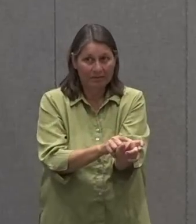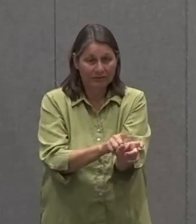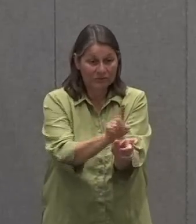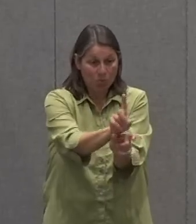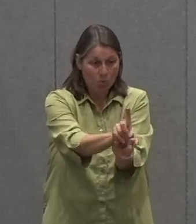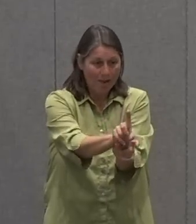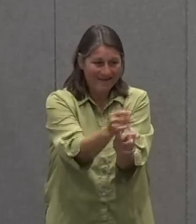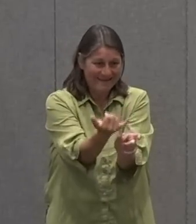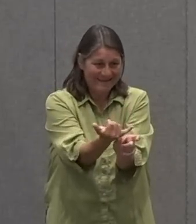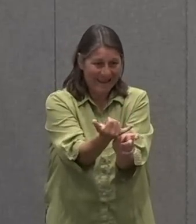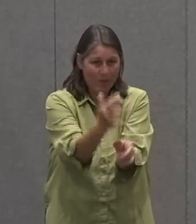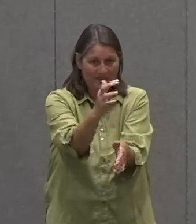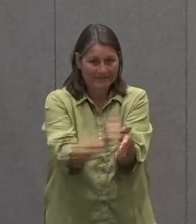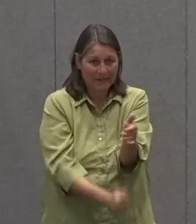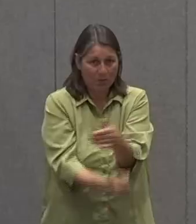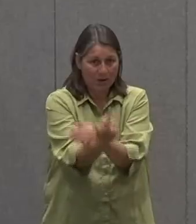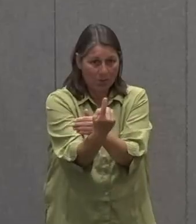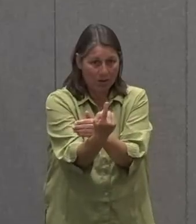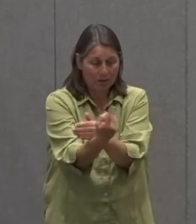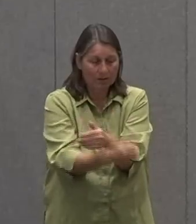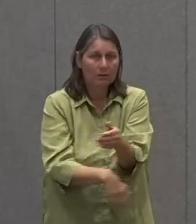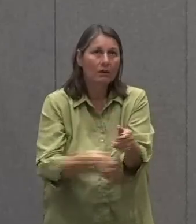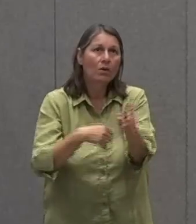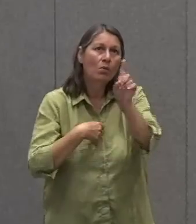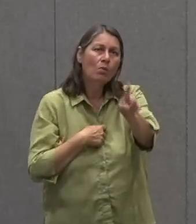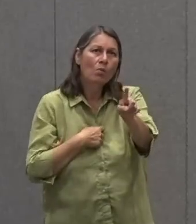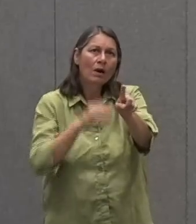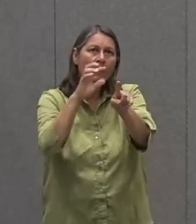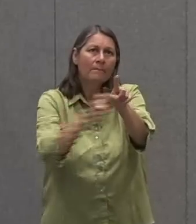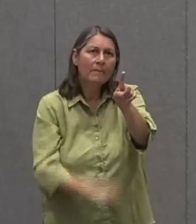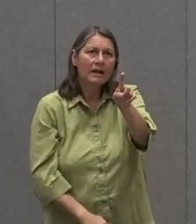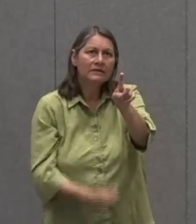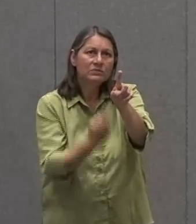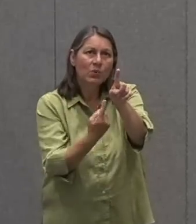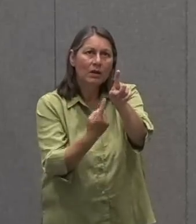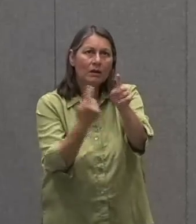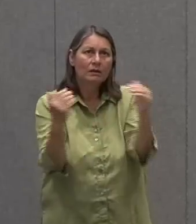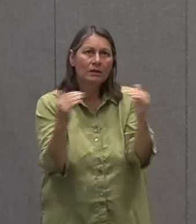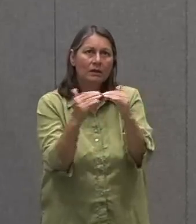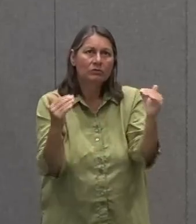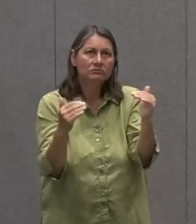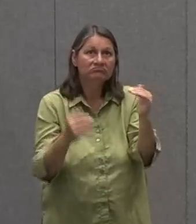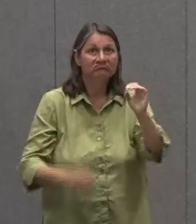Let's see. If I took away one tenth, then I would have no tenths in that column, right?